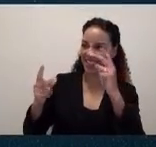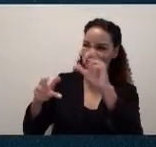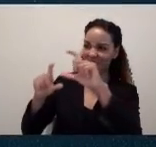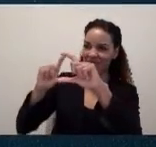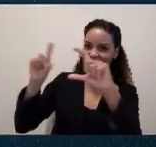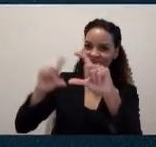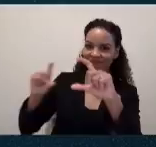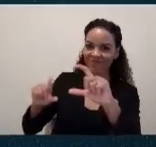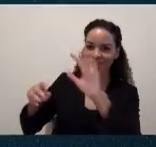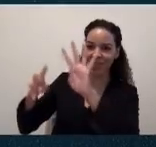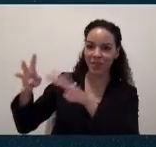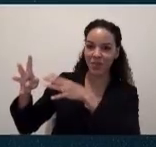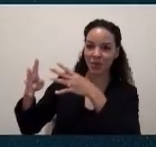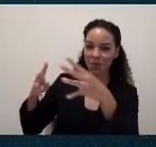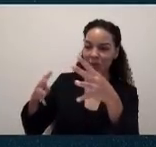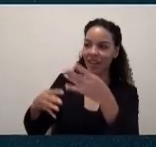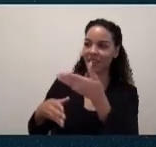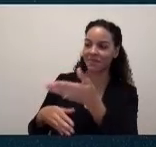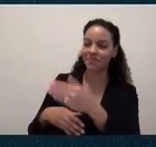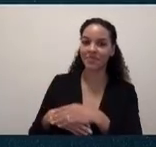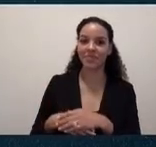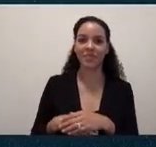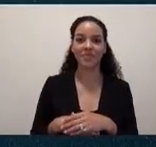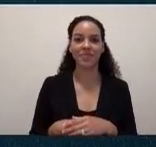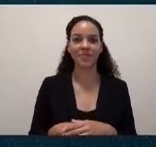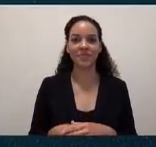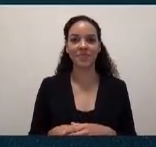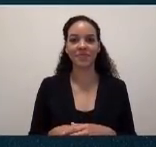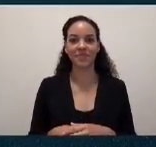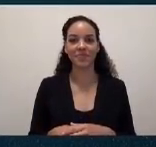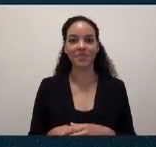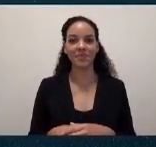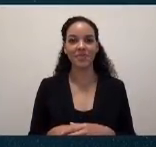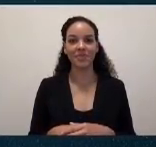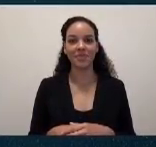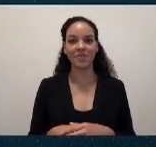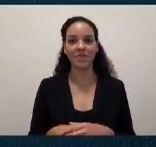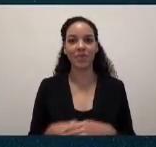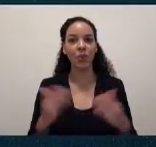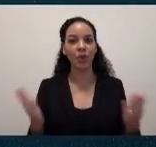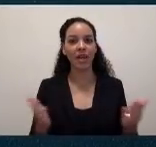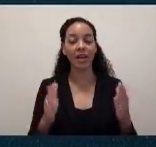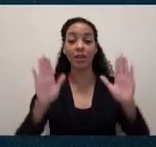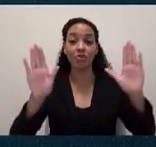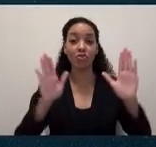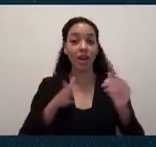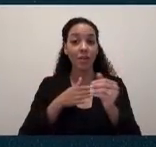and gathered here are the incredible leaders who care for your parents,